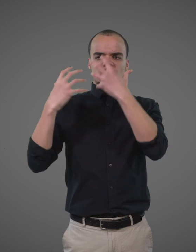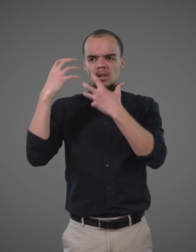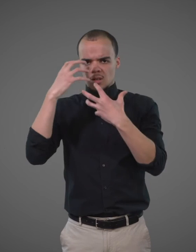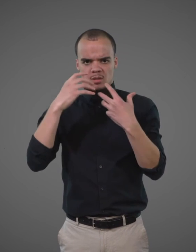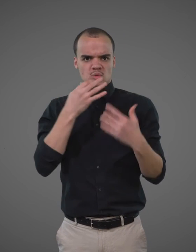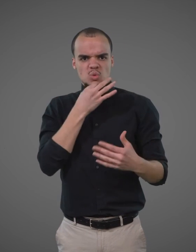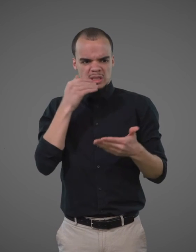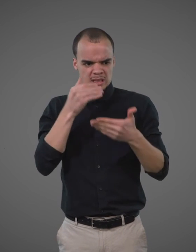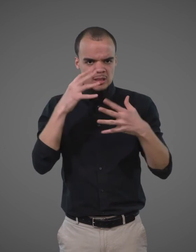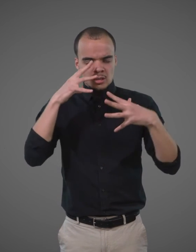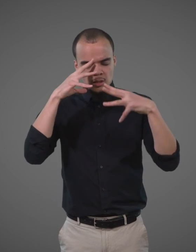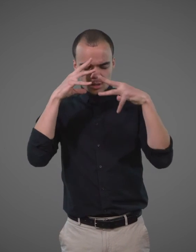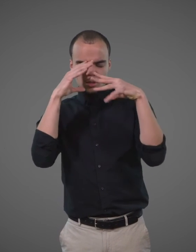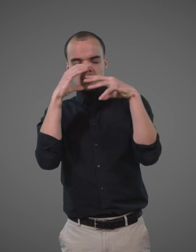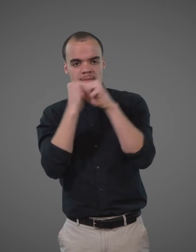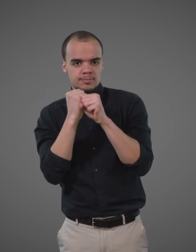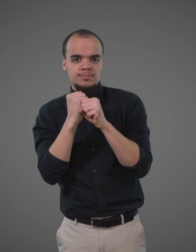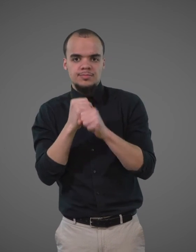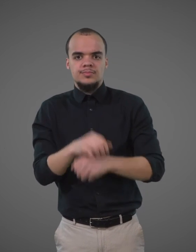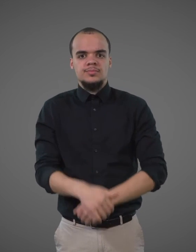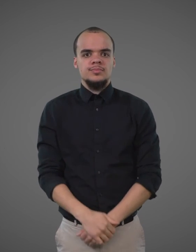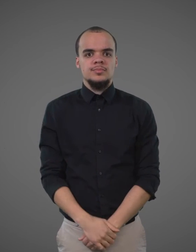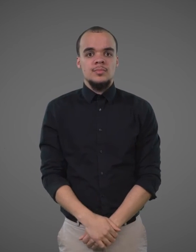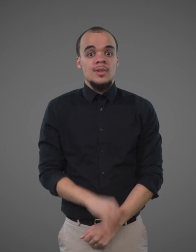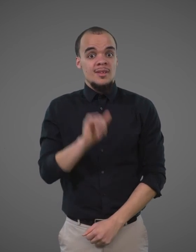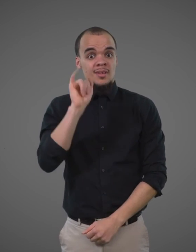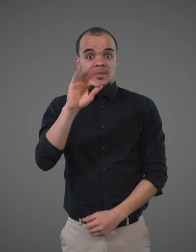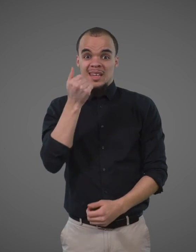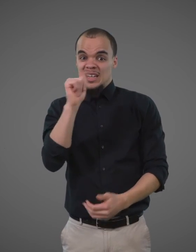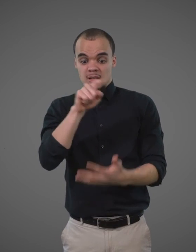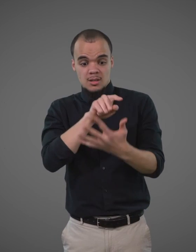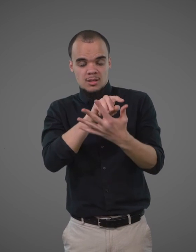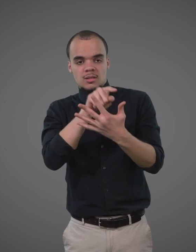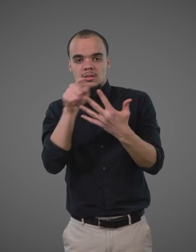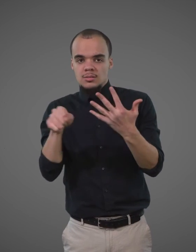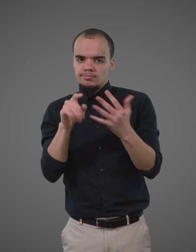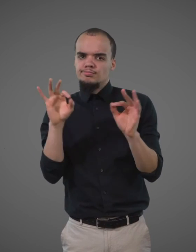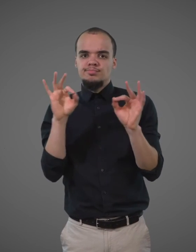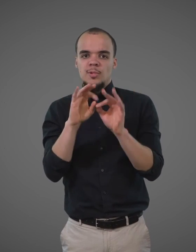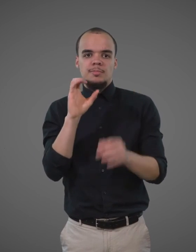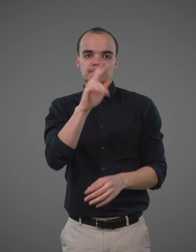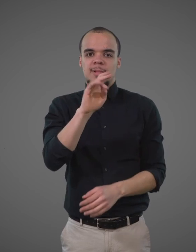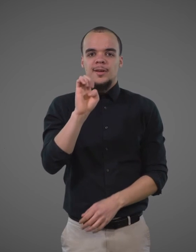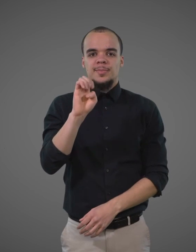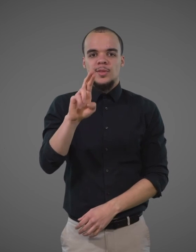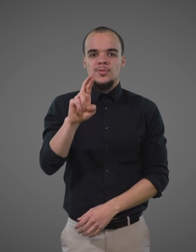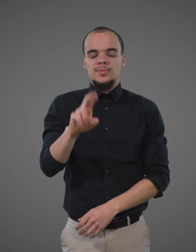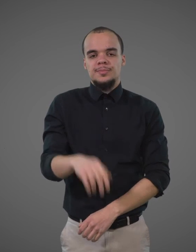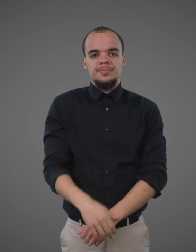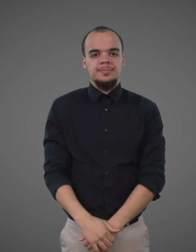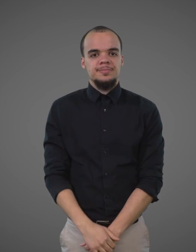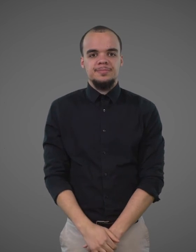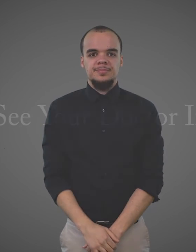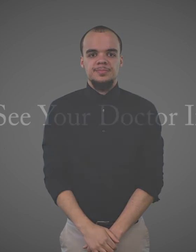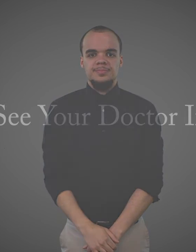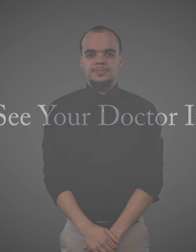If you feel confused and dizzy and like you might pass out. If any of these happen to you, go back to the ER.